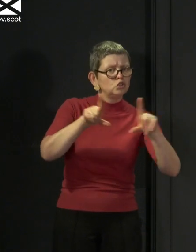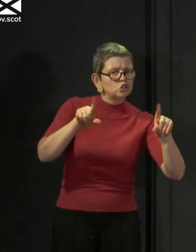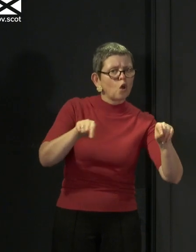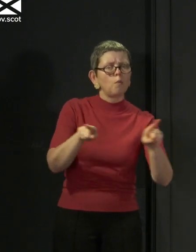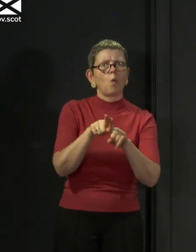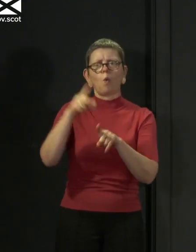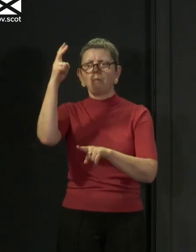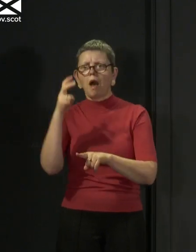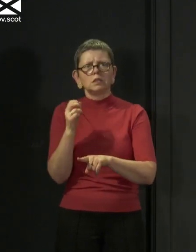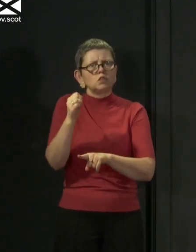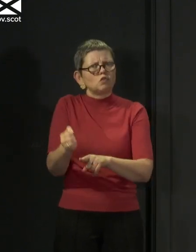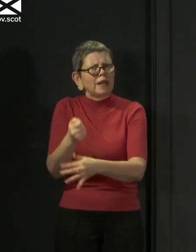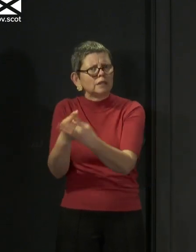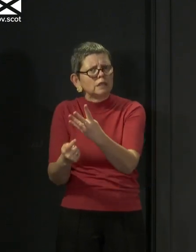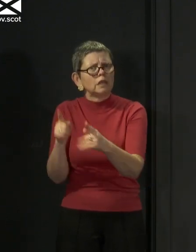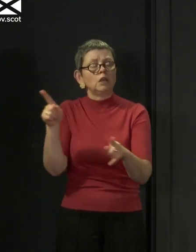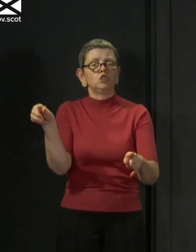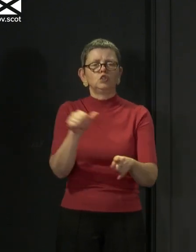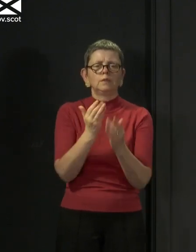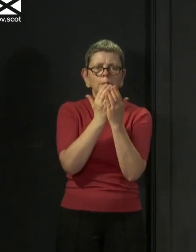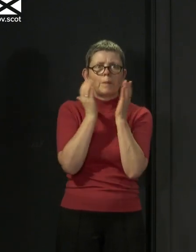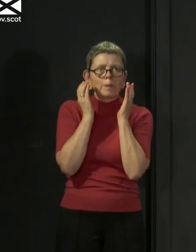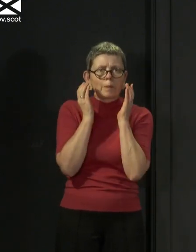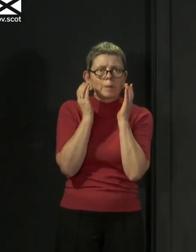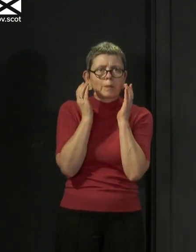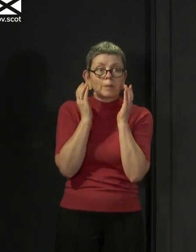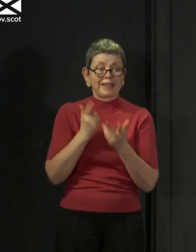And you should isolate completely if you or someone else in your household has symptoms.